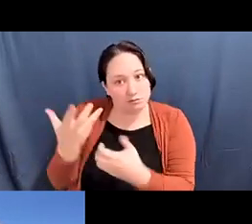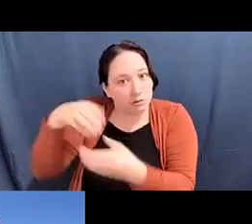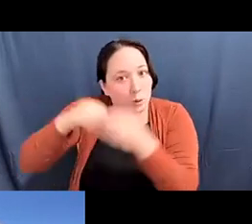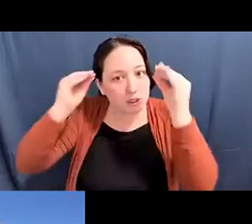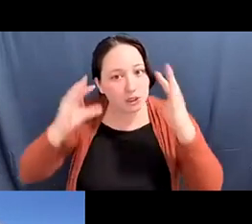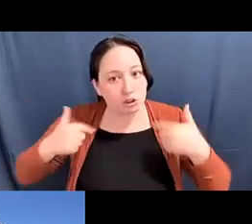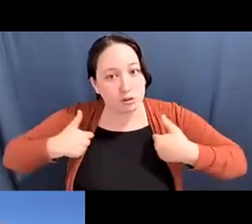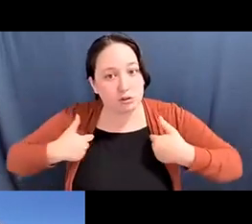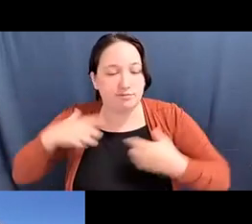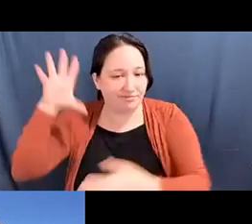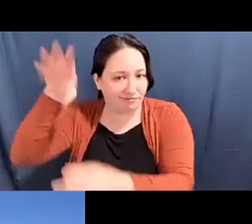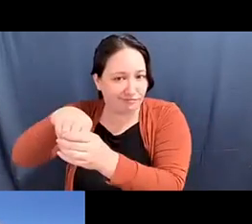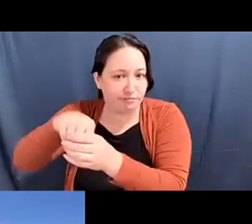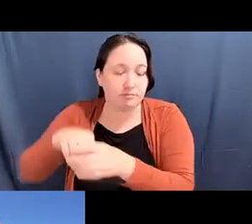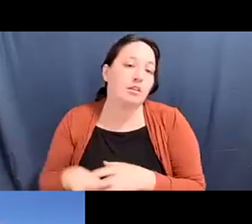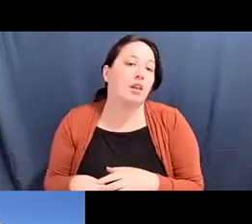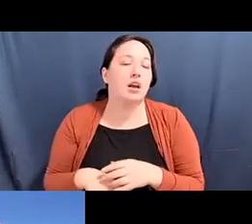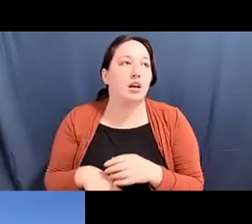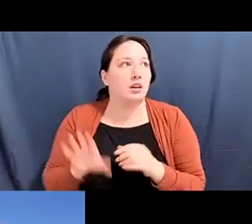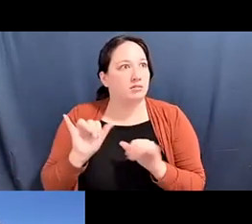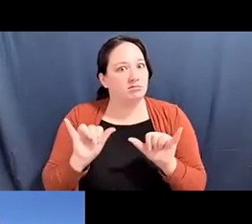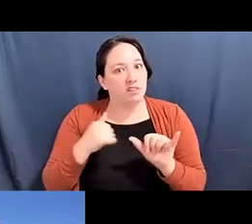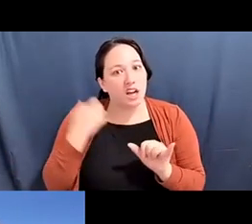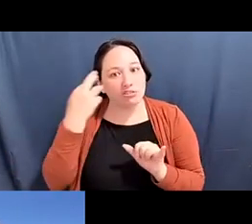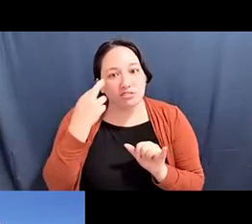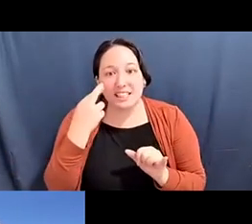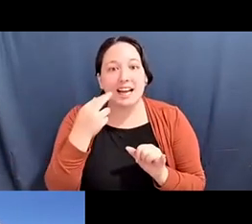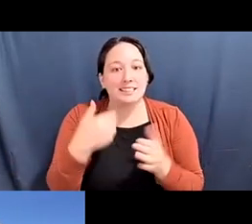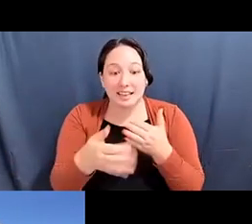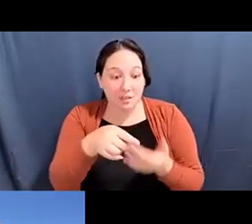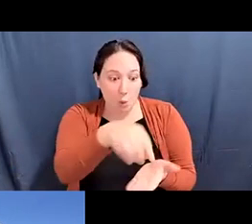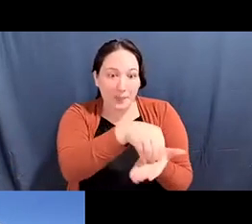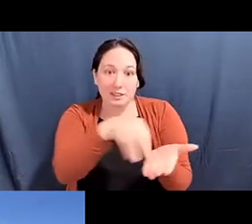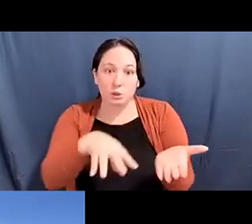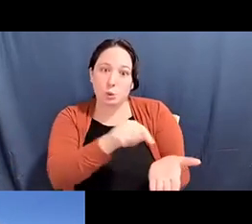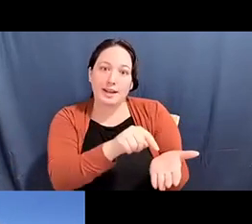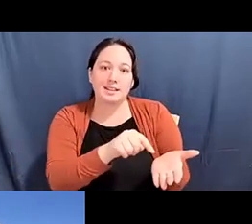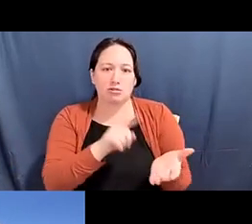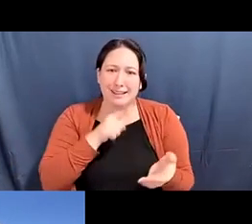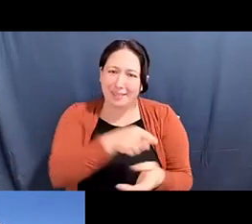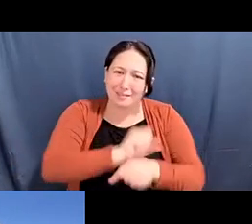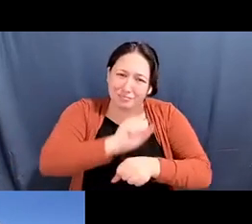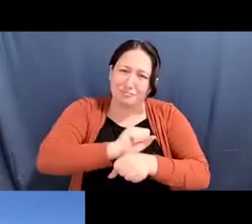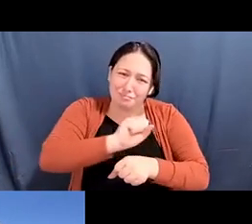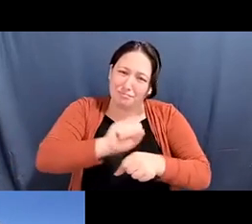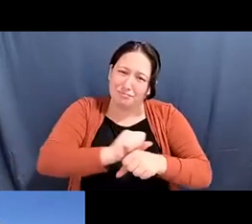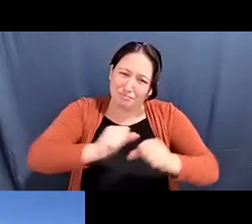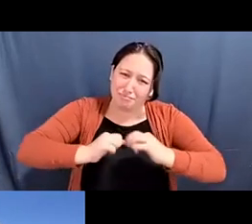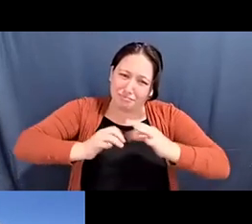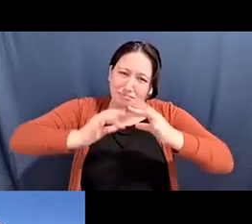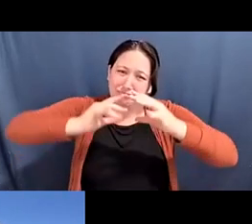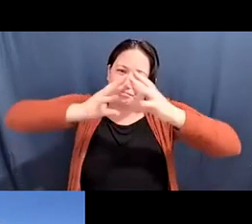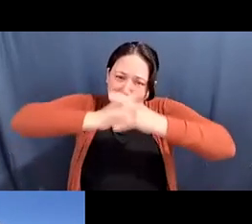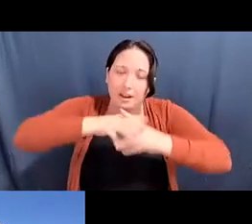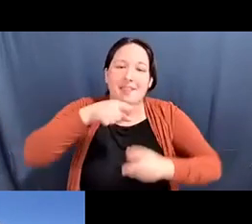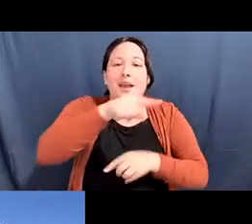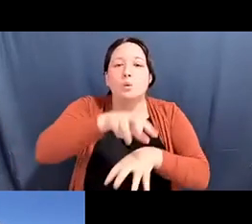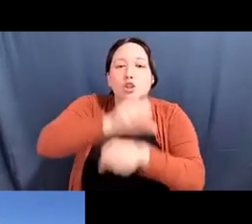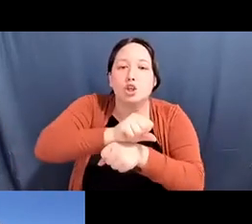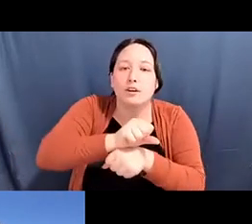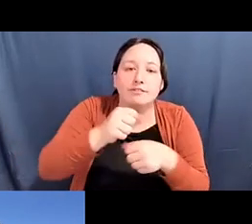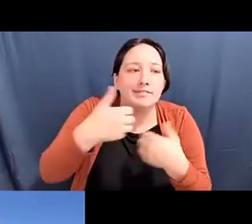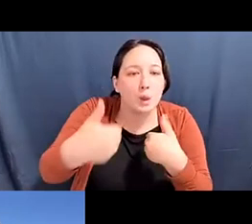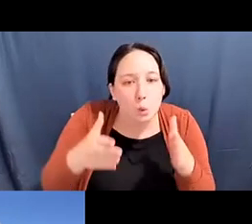Katherine Lee: And what I realized was even though the students were the ones who were kind of like doing a lot of the legwork, like you know reserving the room, so that we could have meetings, or